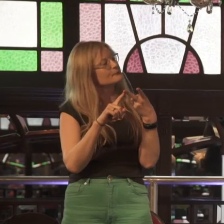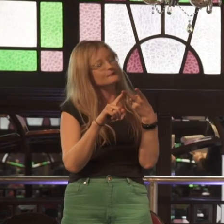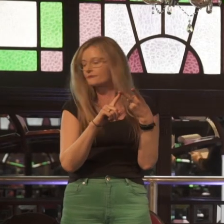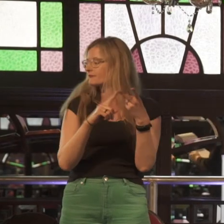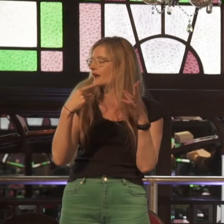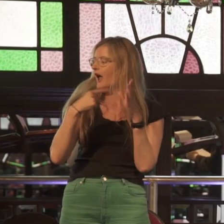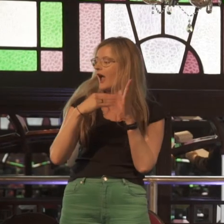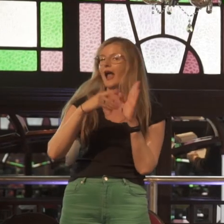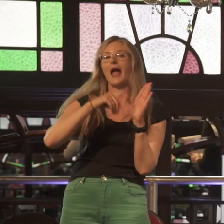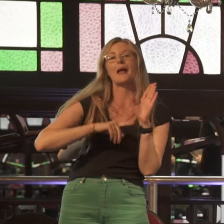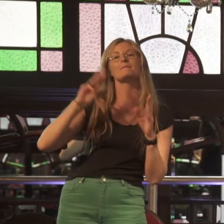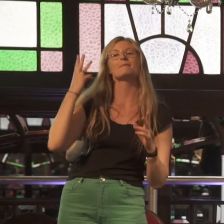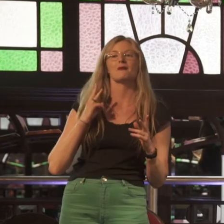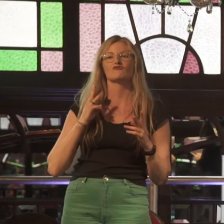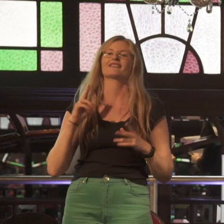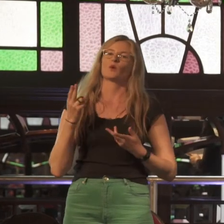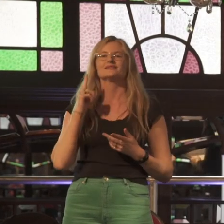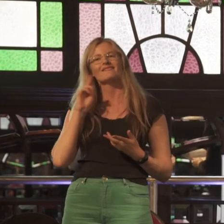Amy Murray for Spill Your Drink: A Deaf Cabaret.